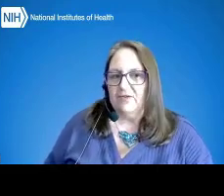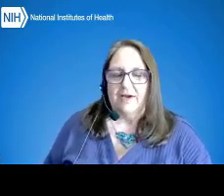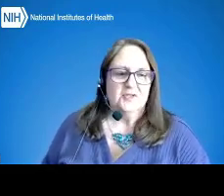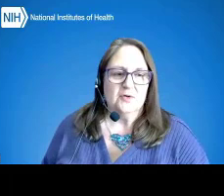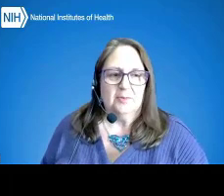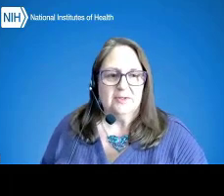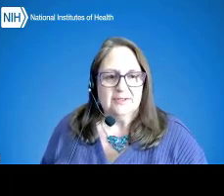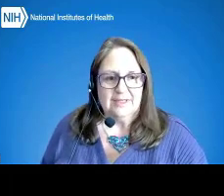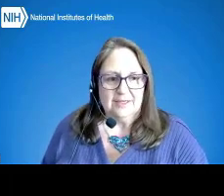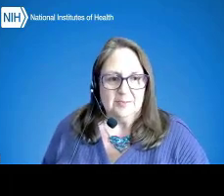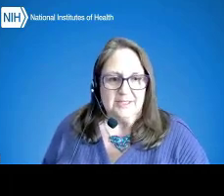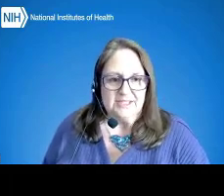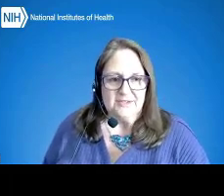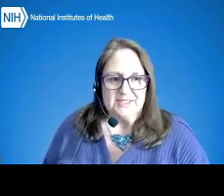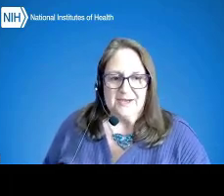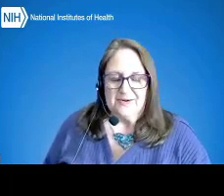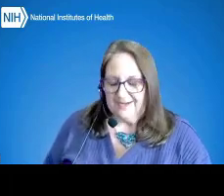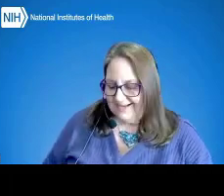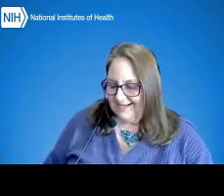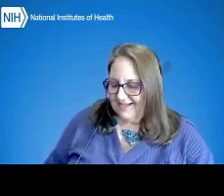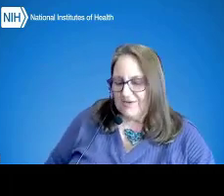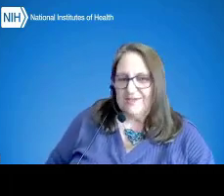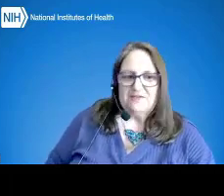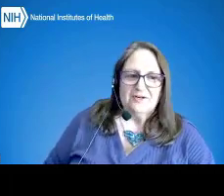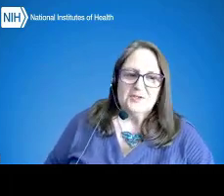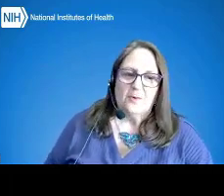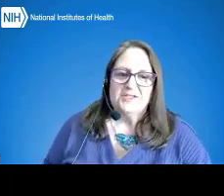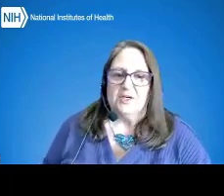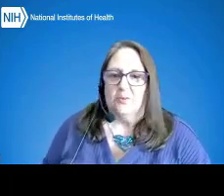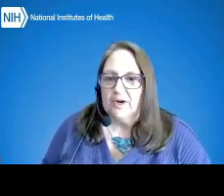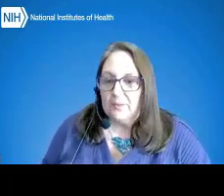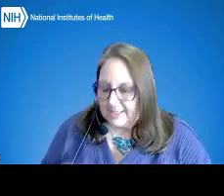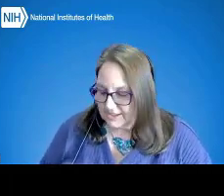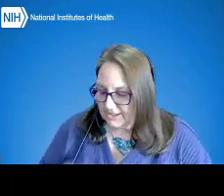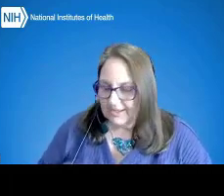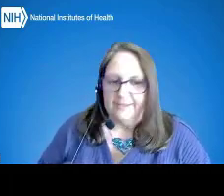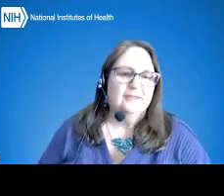if you're having trouble, please do so. So this first question, "Where do I start?"